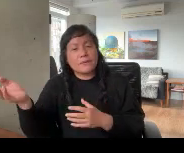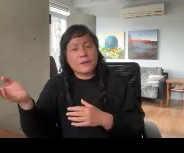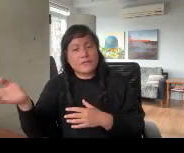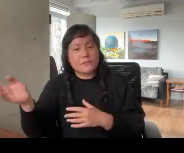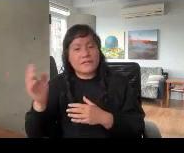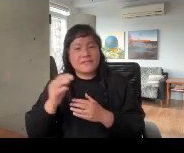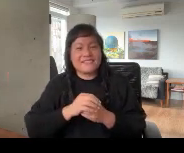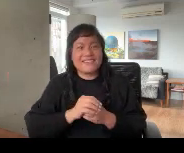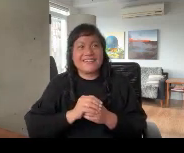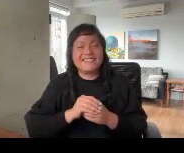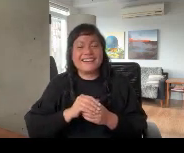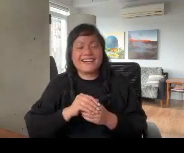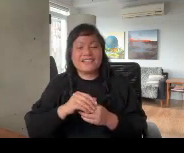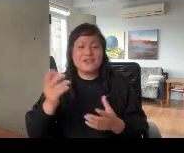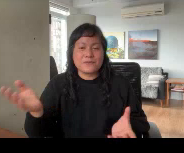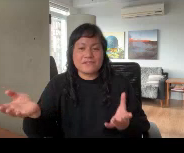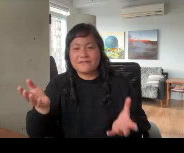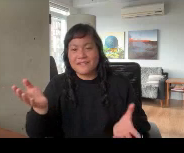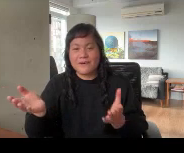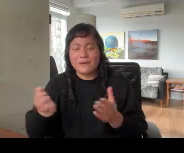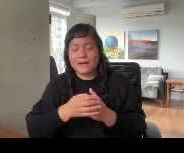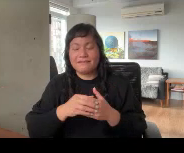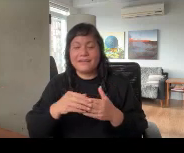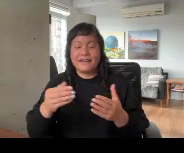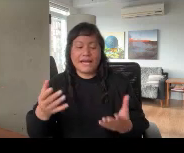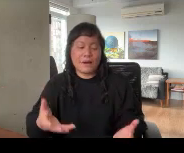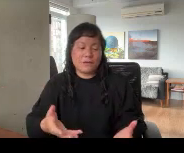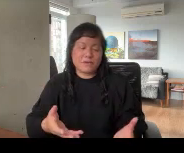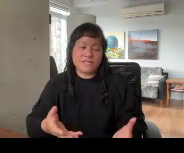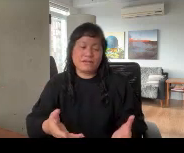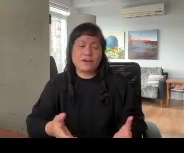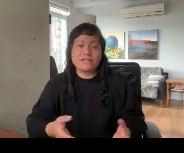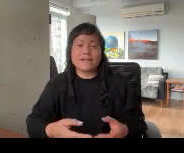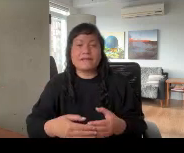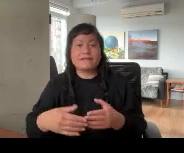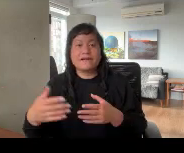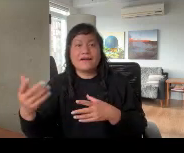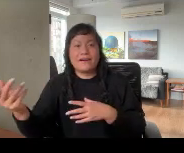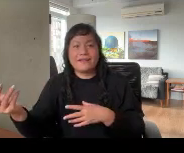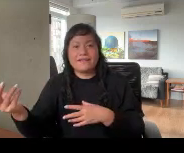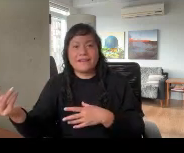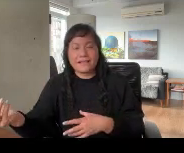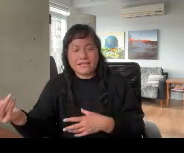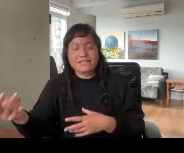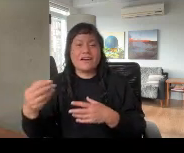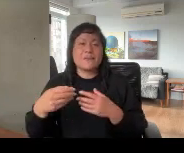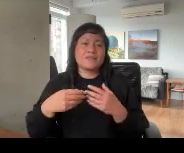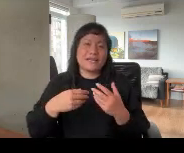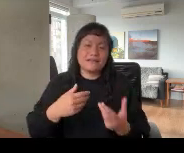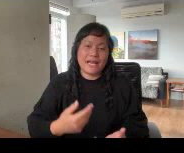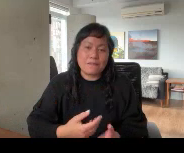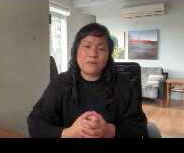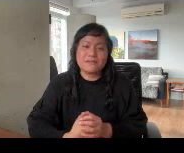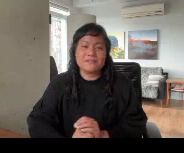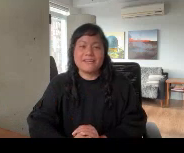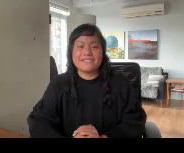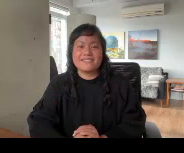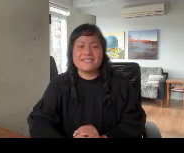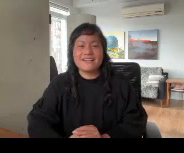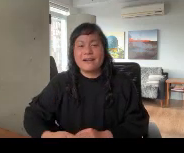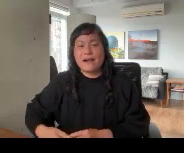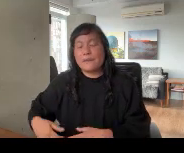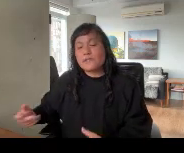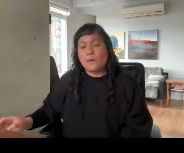also about responsive design in terms of how to present content on desktops and mobile devices.